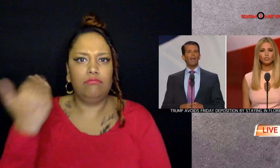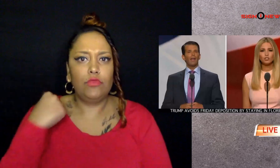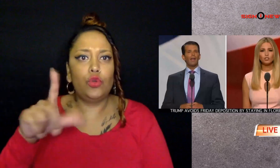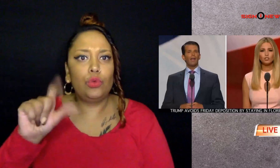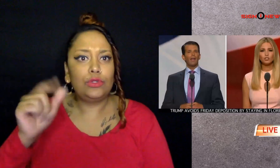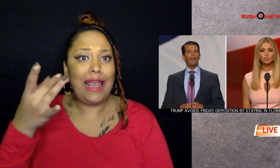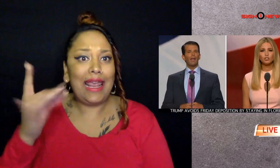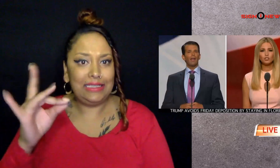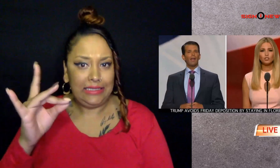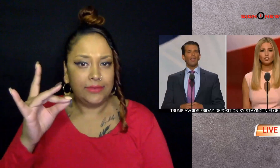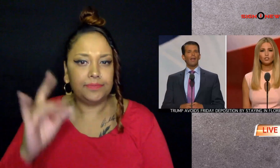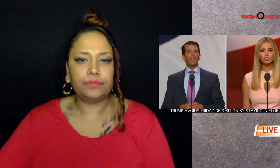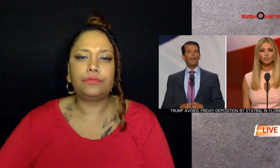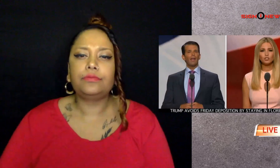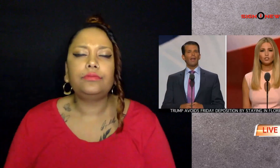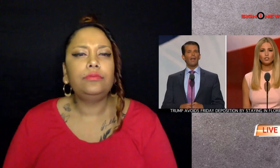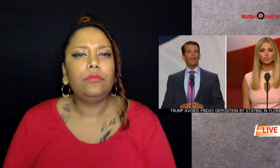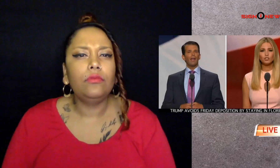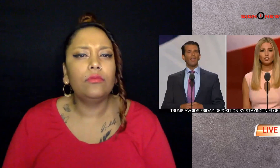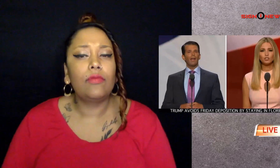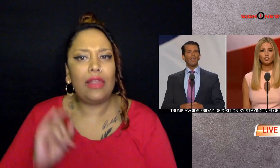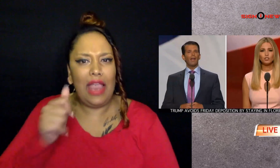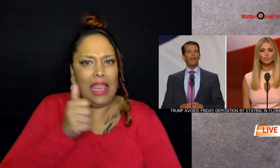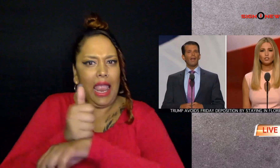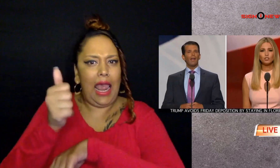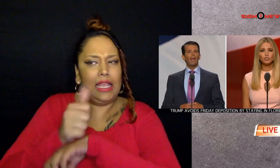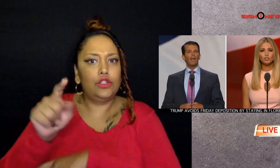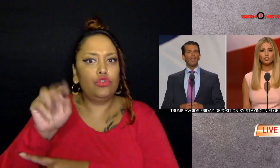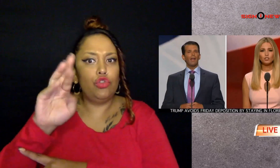the lawyers are trying to question Trump about a lawsuit filed in 2018